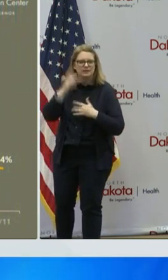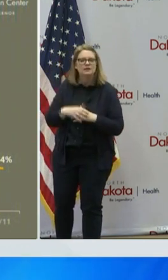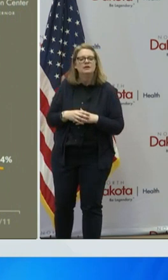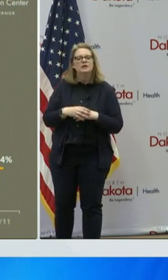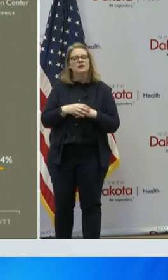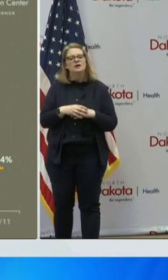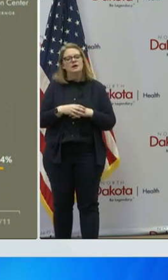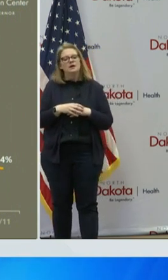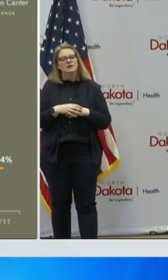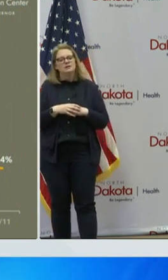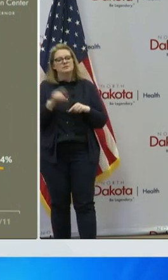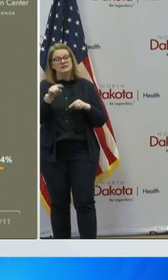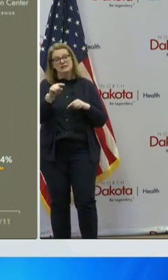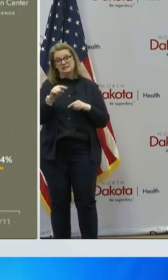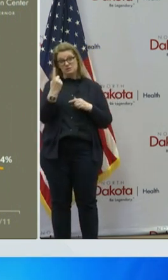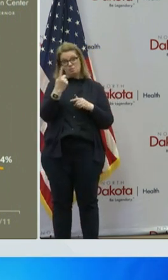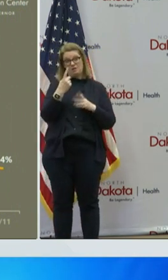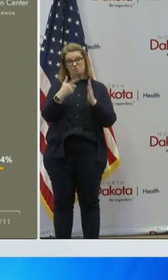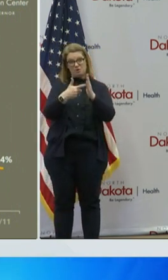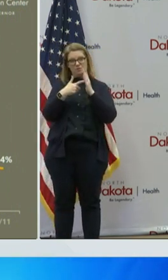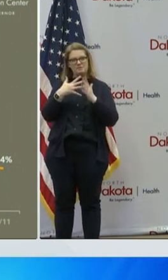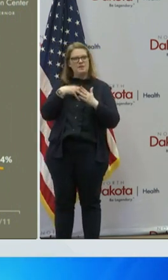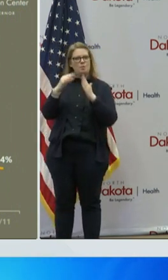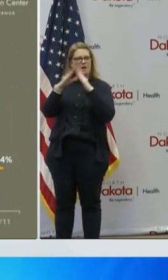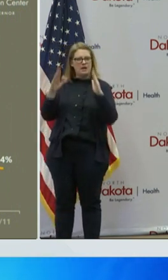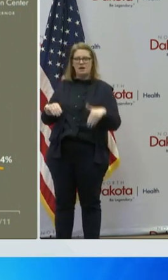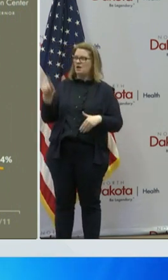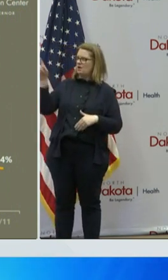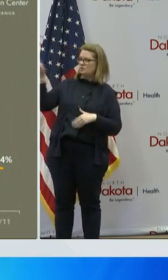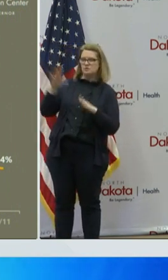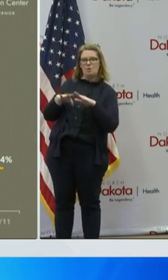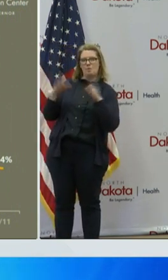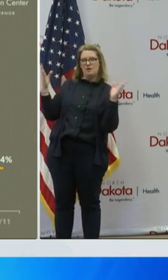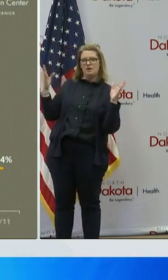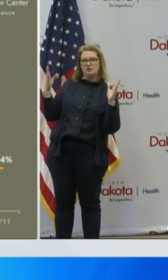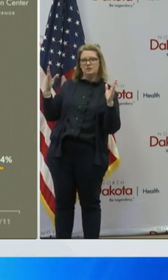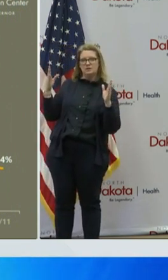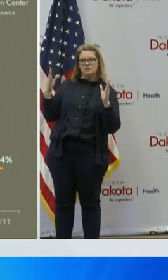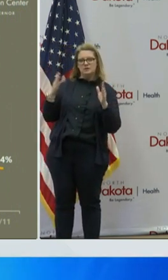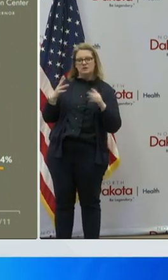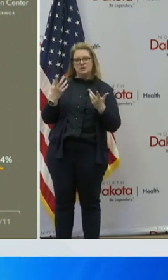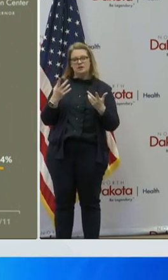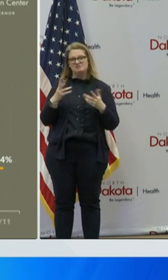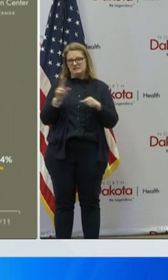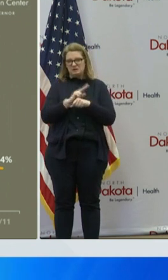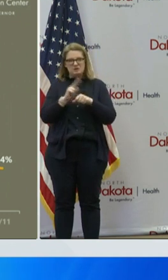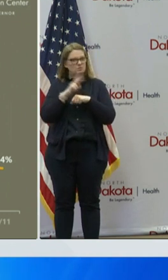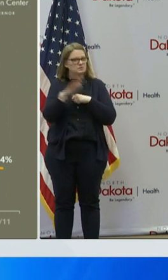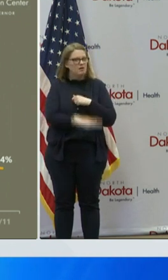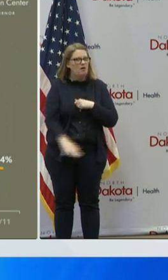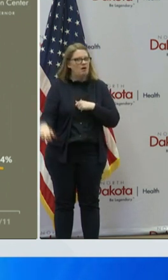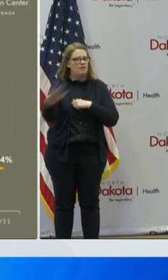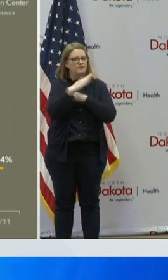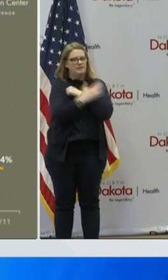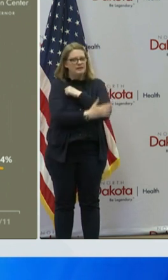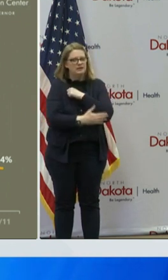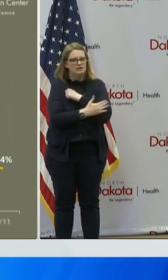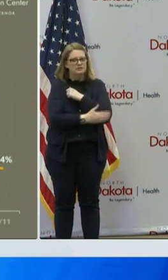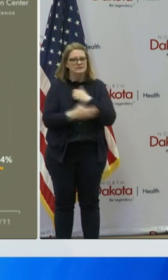DAYS IN A ROW OF A DROP. WHEN WE ARE TAKE A LOOK AT THE POSITIVE RATE, WHICH IS, AGAIN,